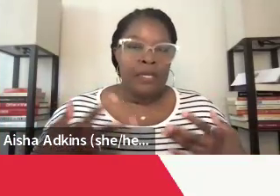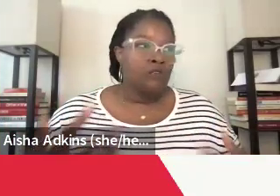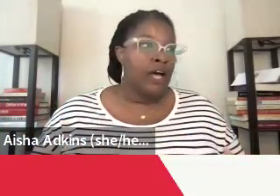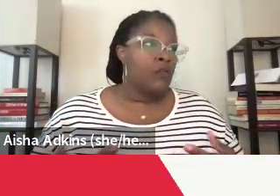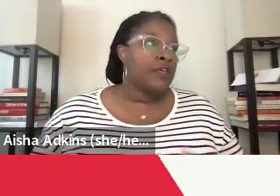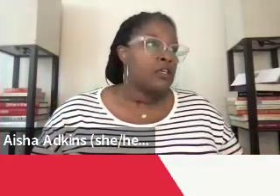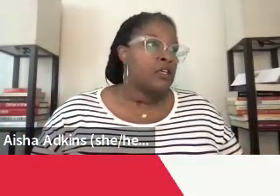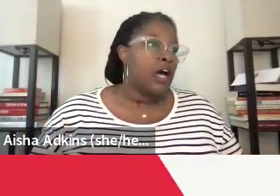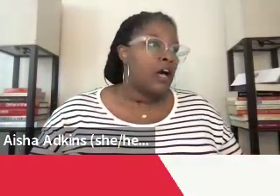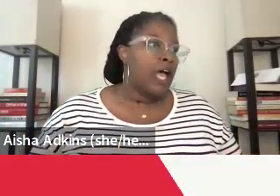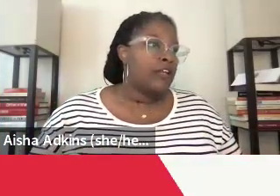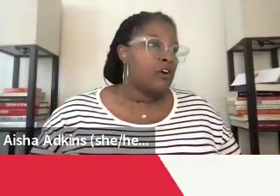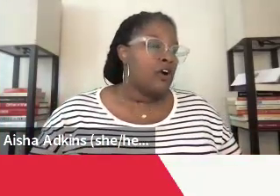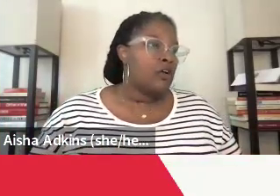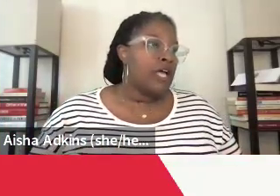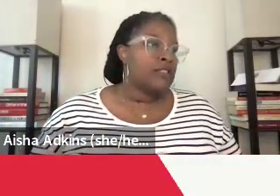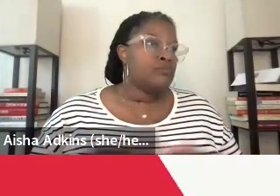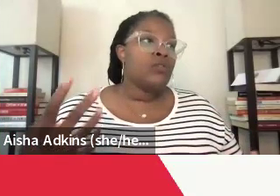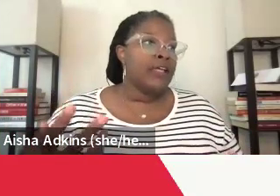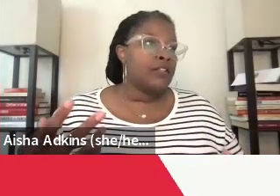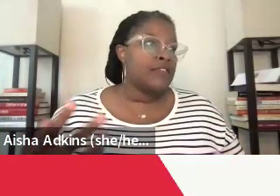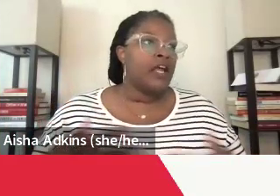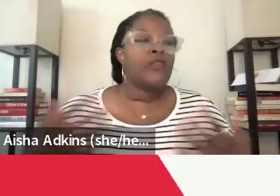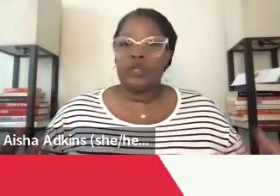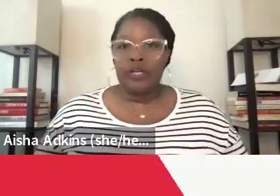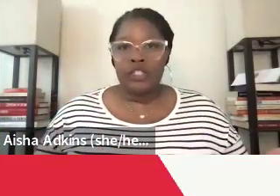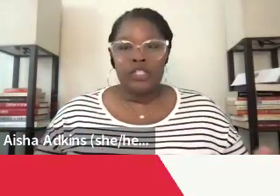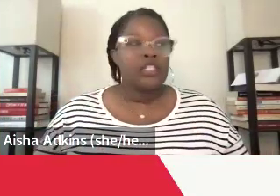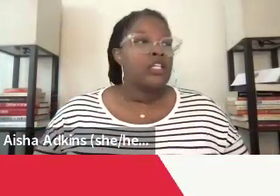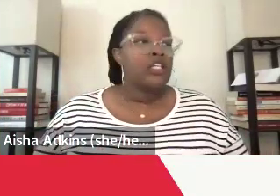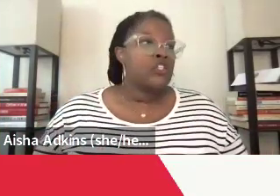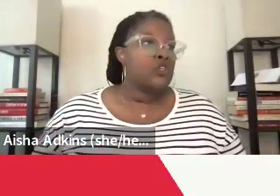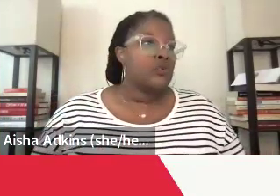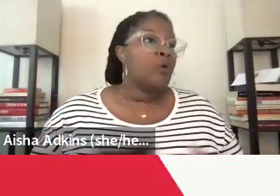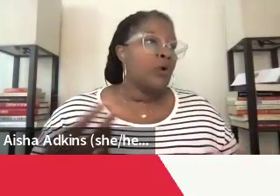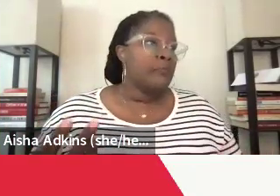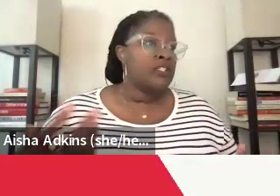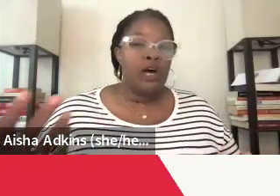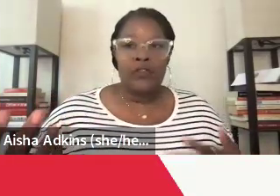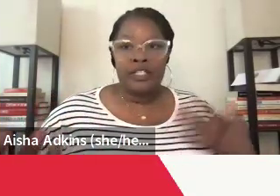mental health and is more likely than other generations to report mental health